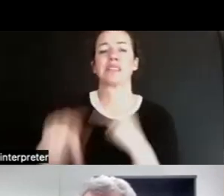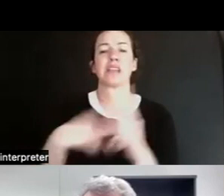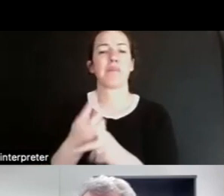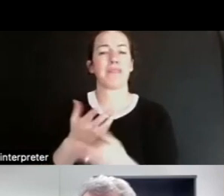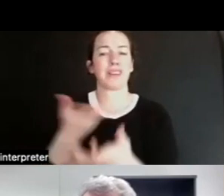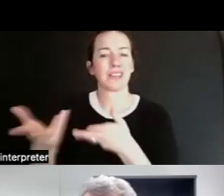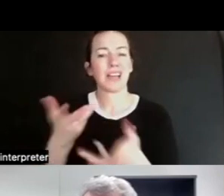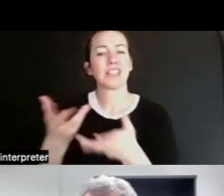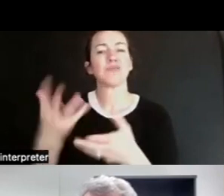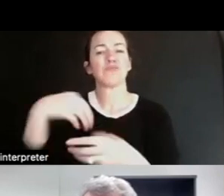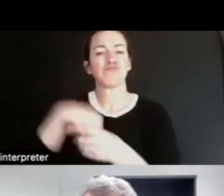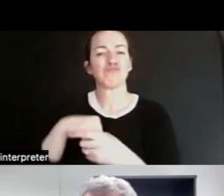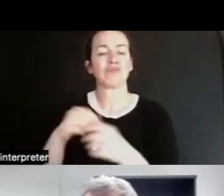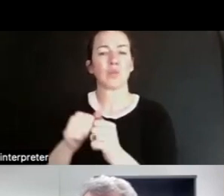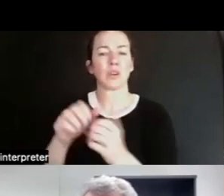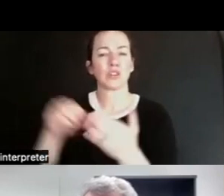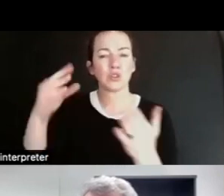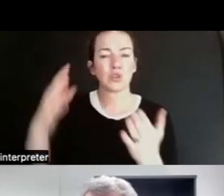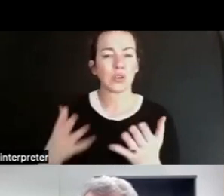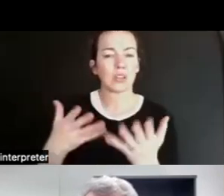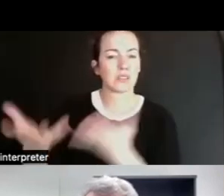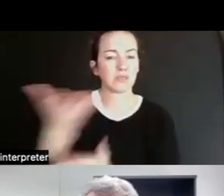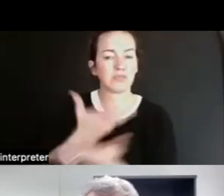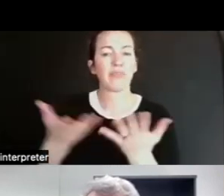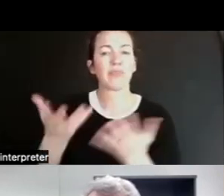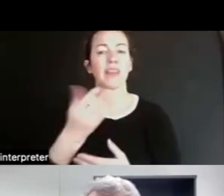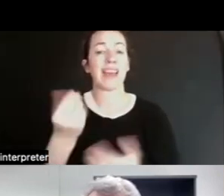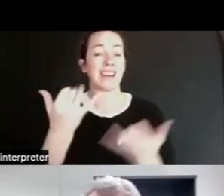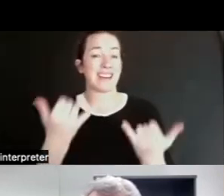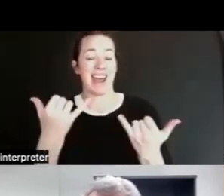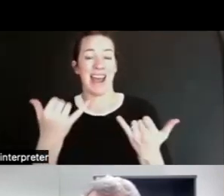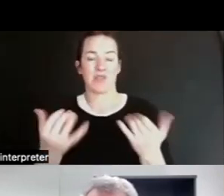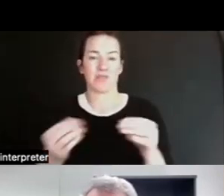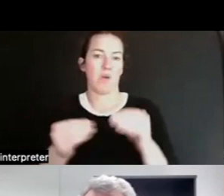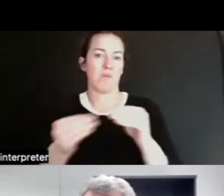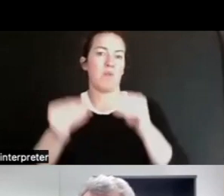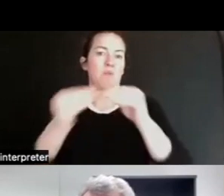see with students. And you know our our schools now more than ever are are experiencing even